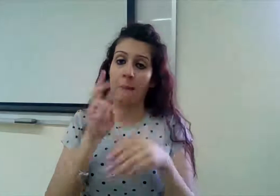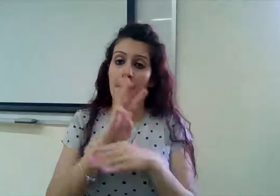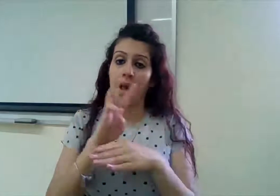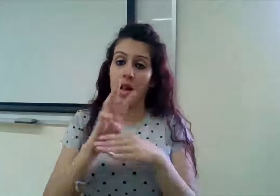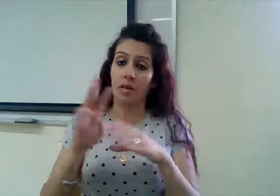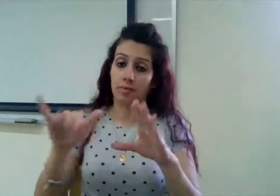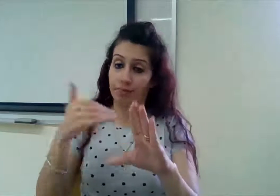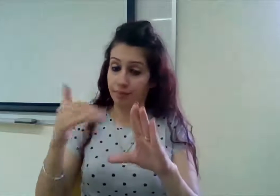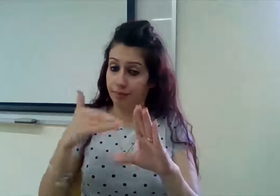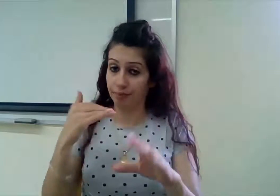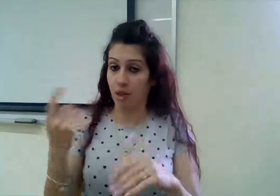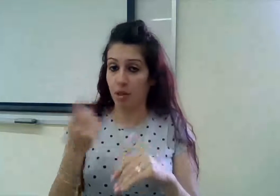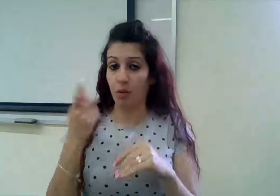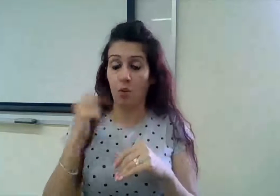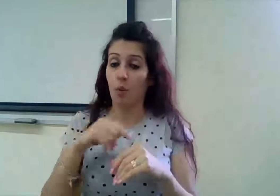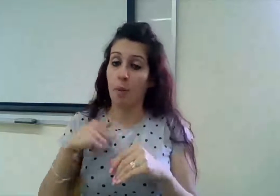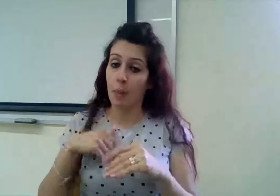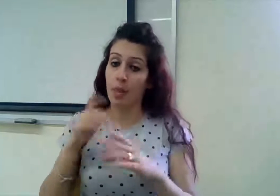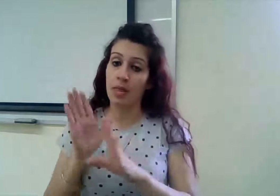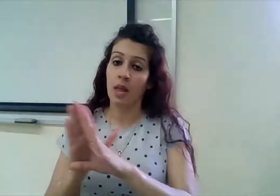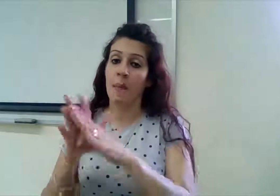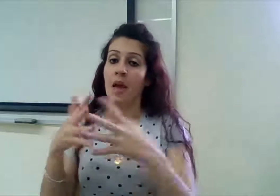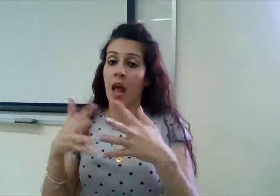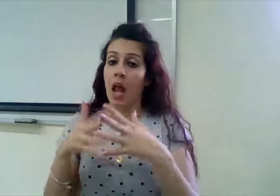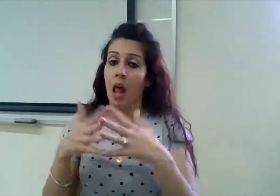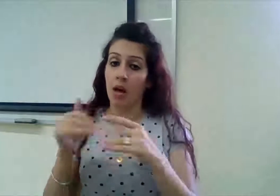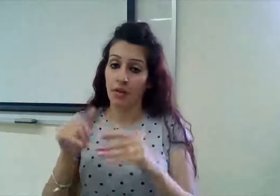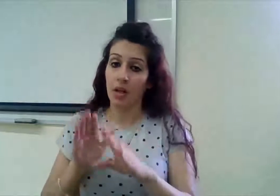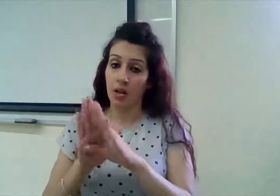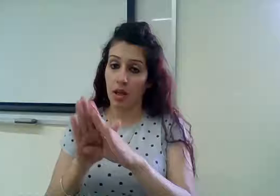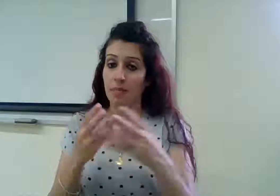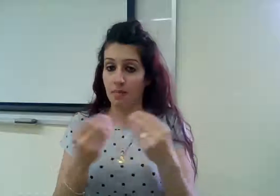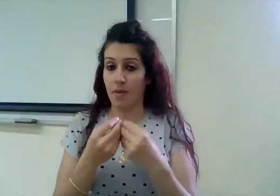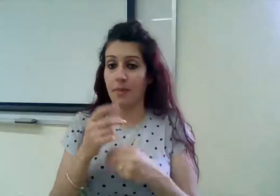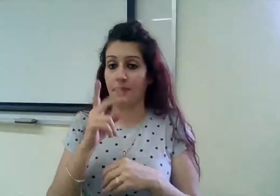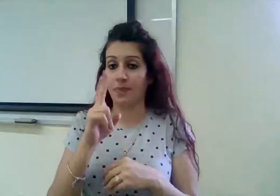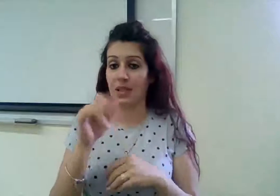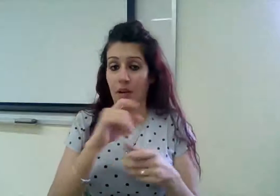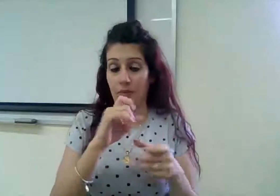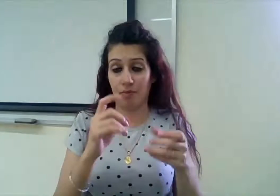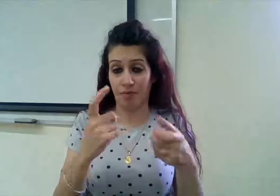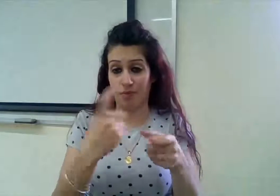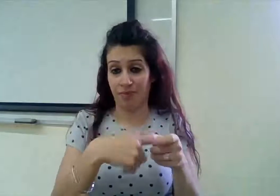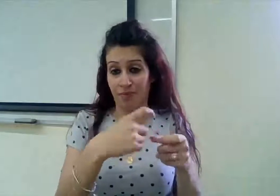distributed offline and accessed offline which means that if an organisation or a